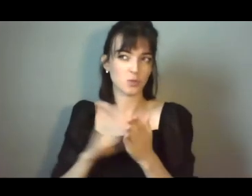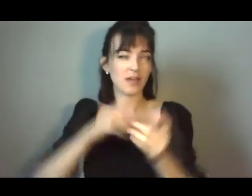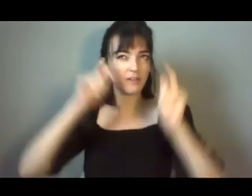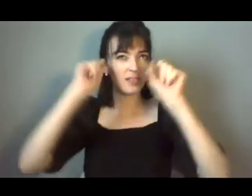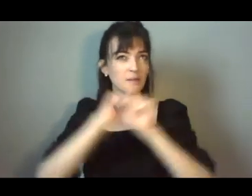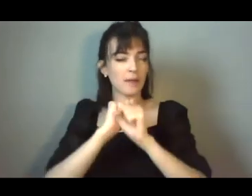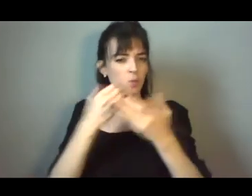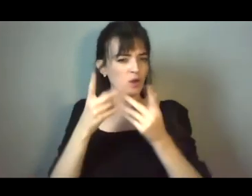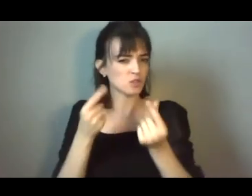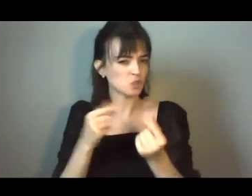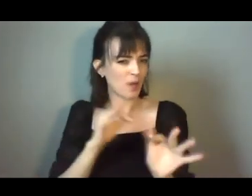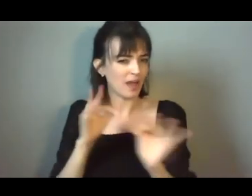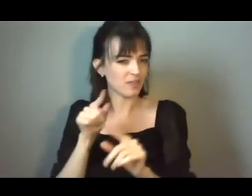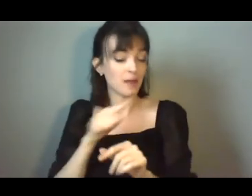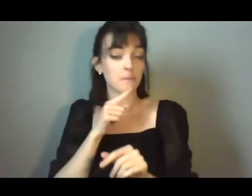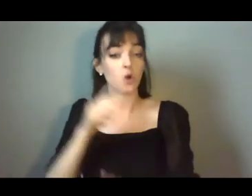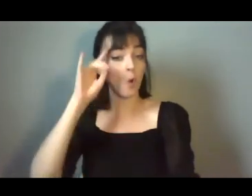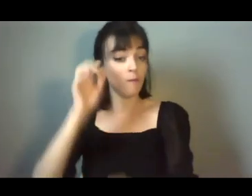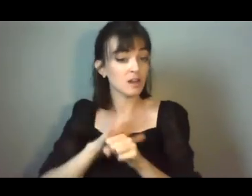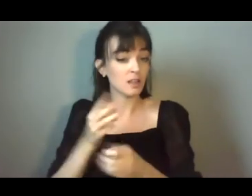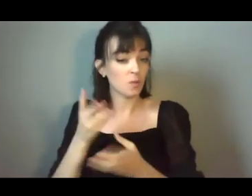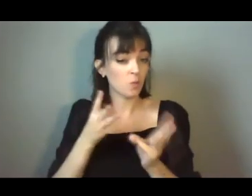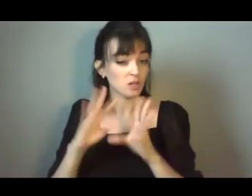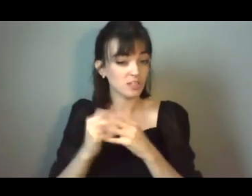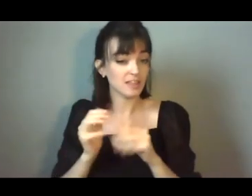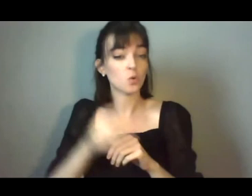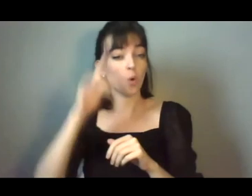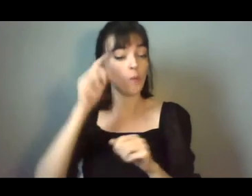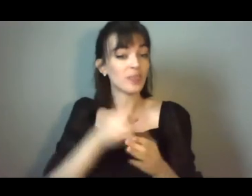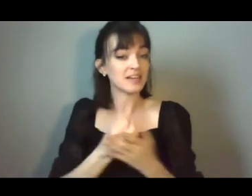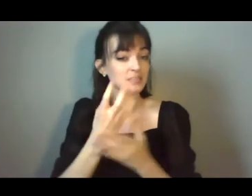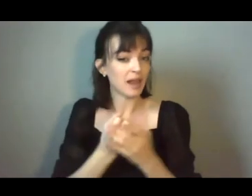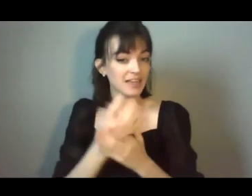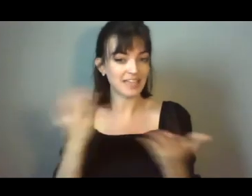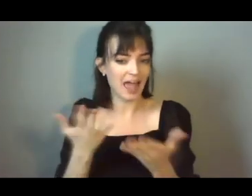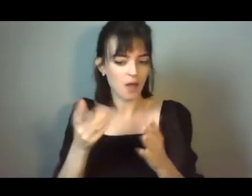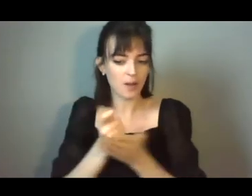That I hope explains how our complaints and investigations process is structured.